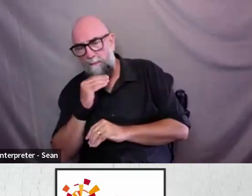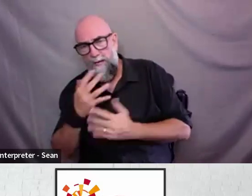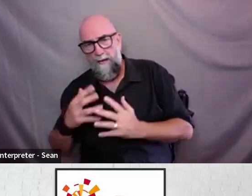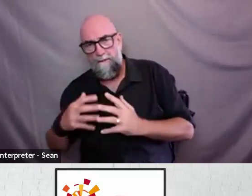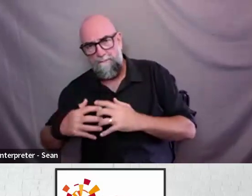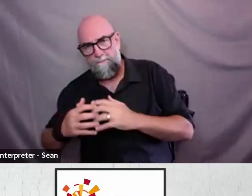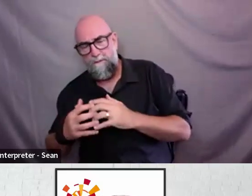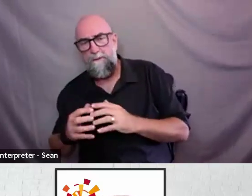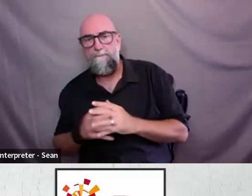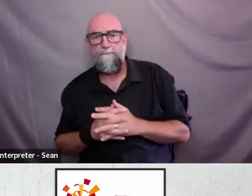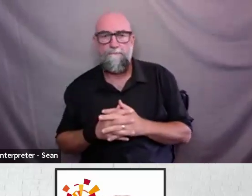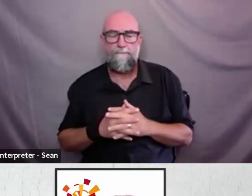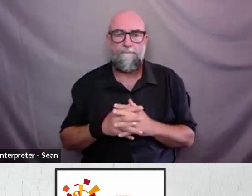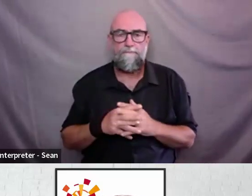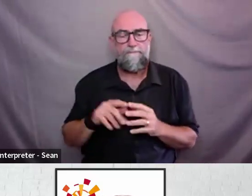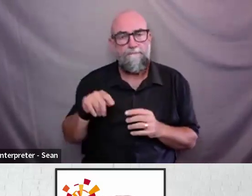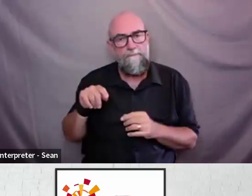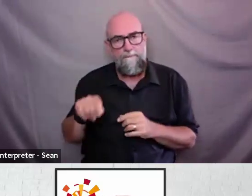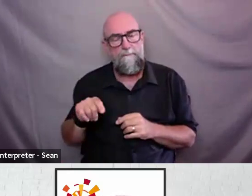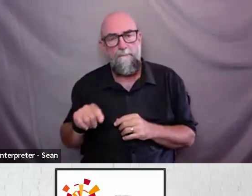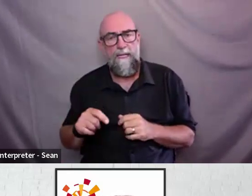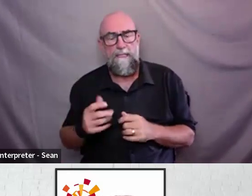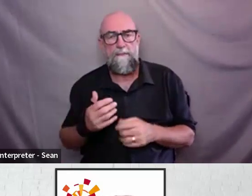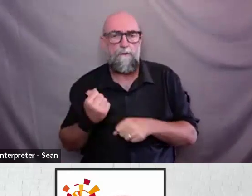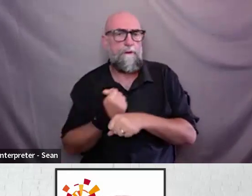, we are in a new phase, working with his Elders